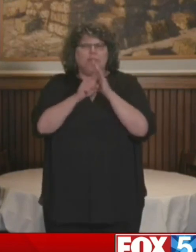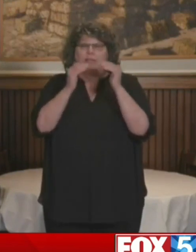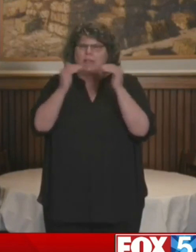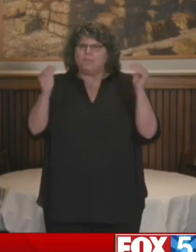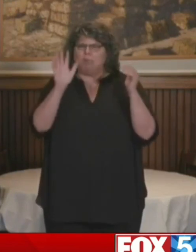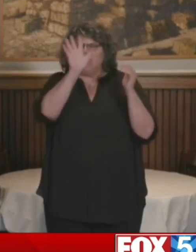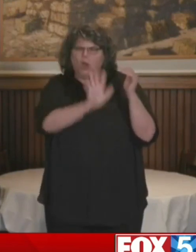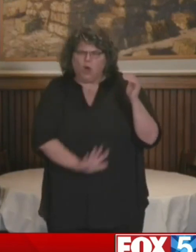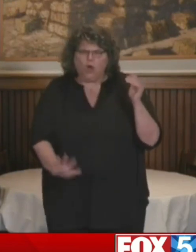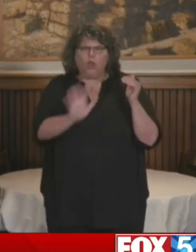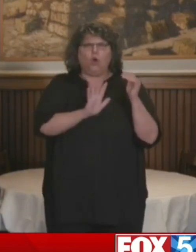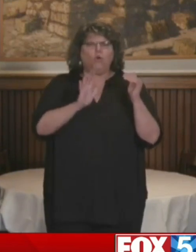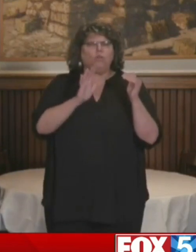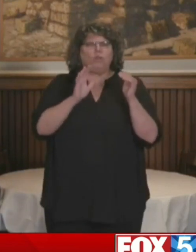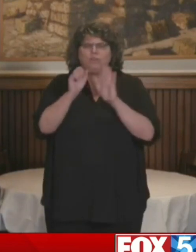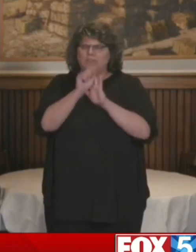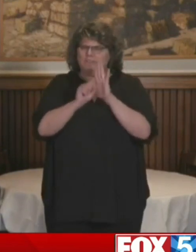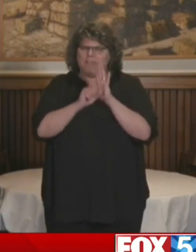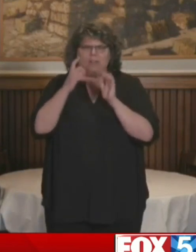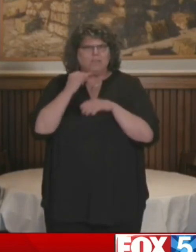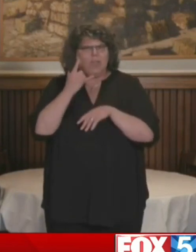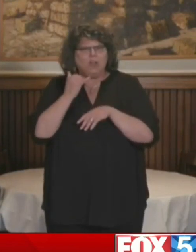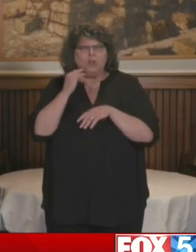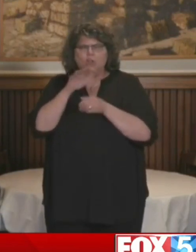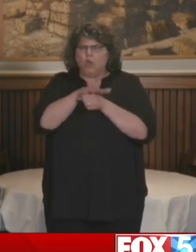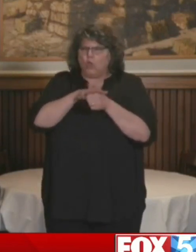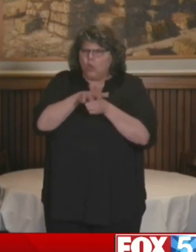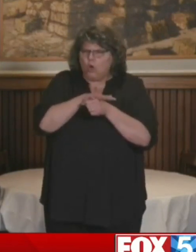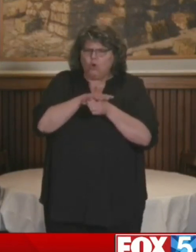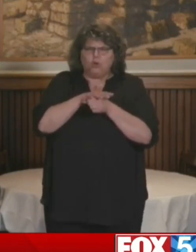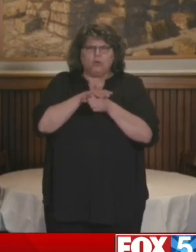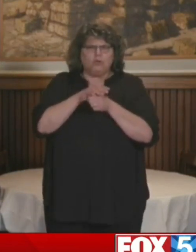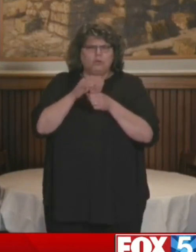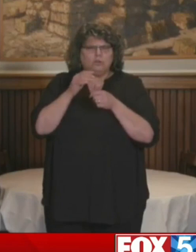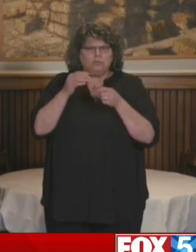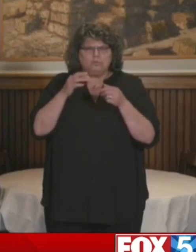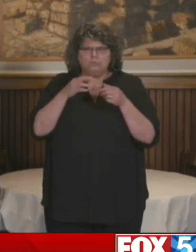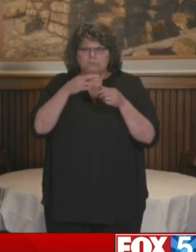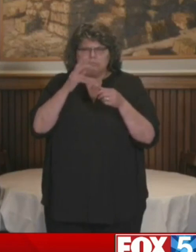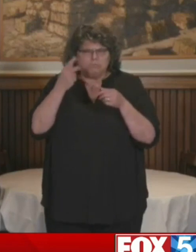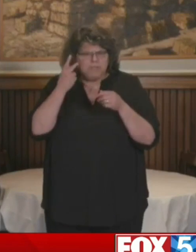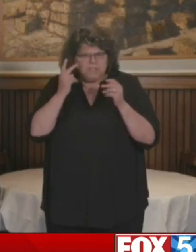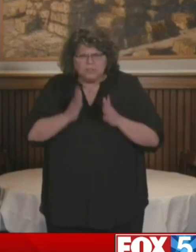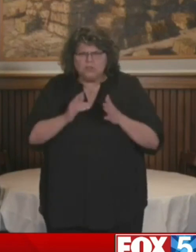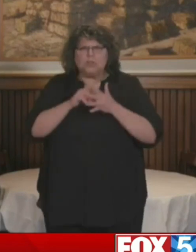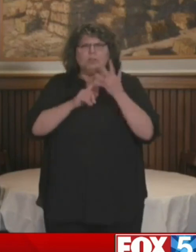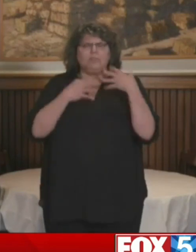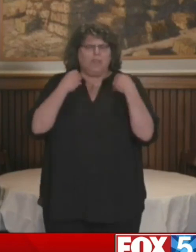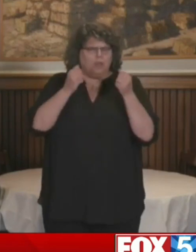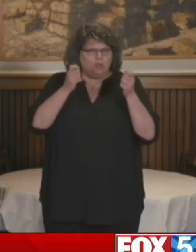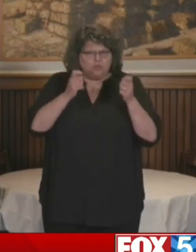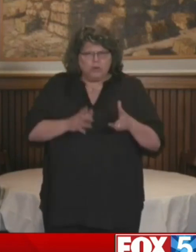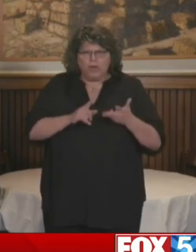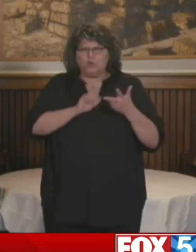I WANT TO BEGIN BY THANKING ALL OF THE PEOPLE, NOT JUST AT THE STATE LEVEL BUT ACROSS THE STATE AND LOCAL GOVERNMENT.